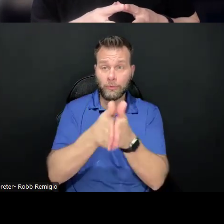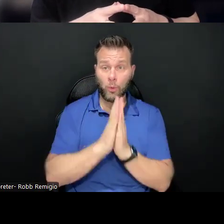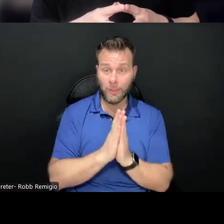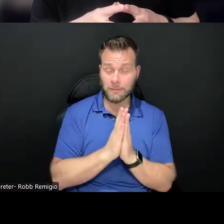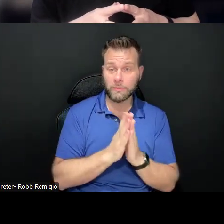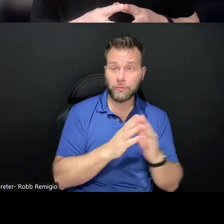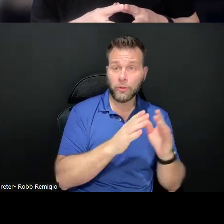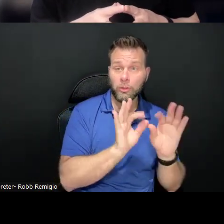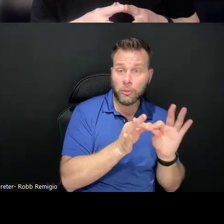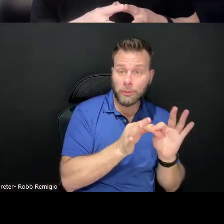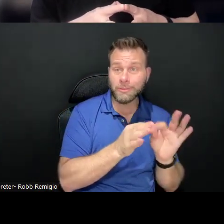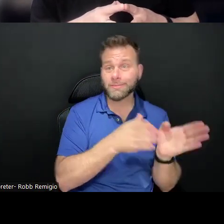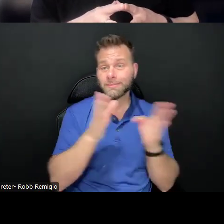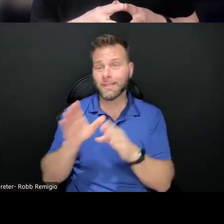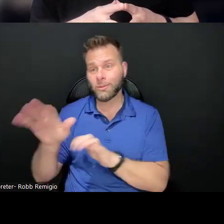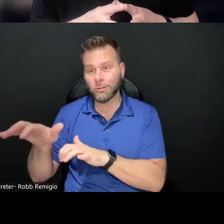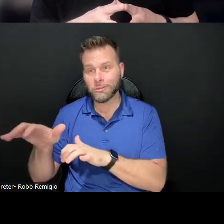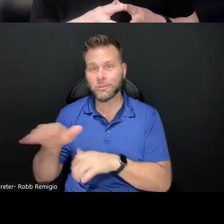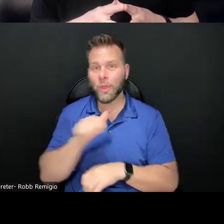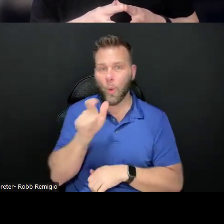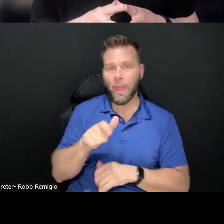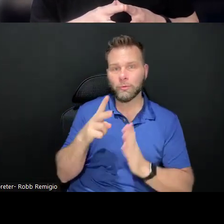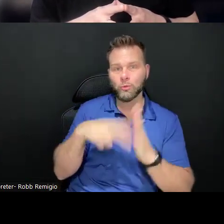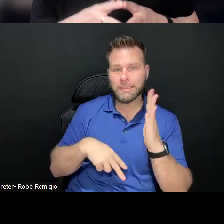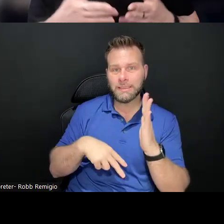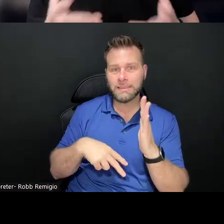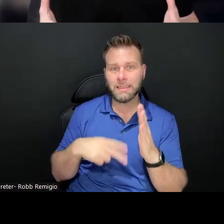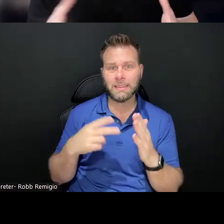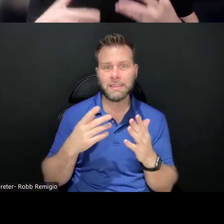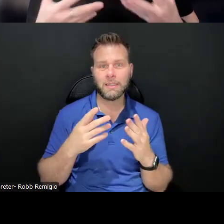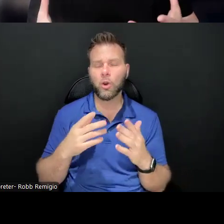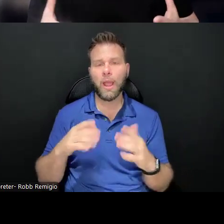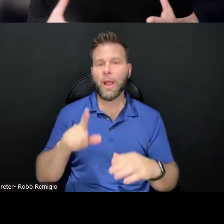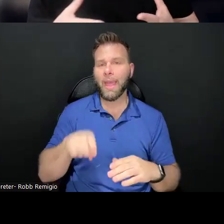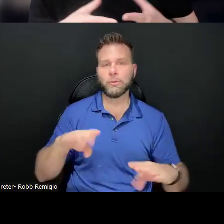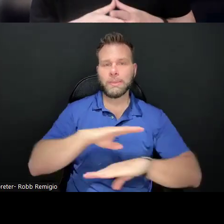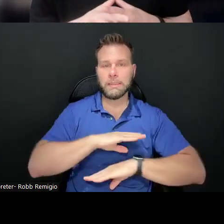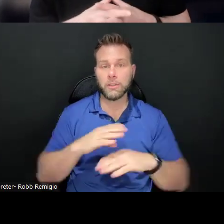and CART providers late on purpose so they don't have to By now, it should be pretty well-known.